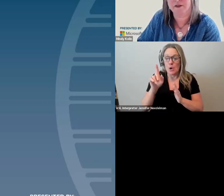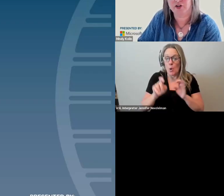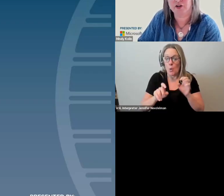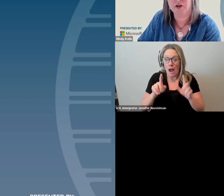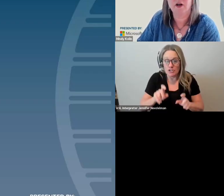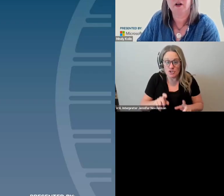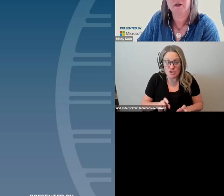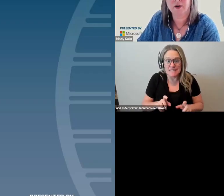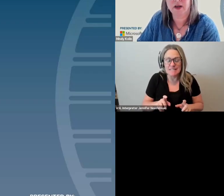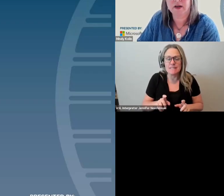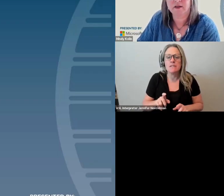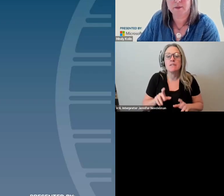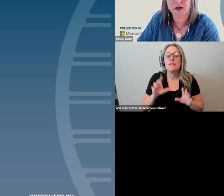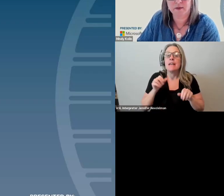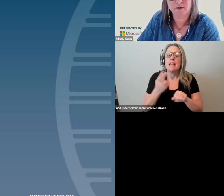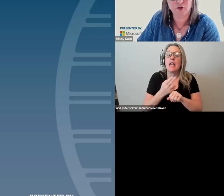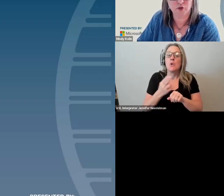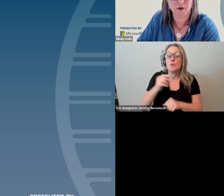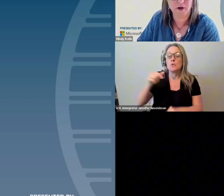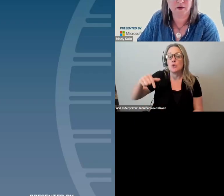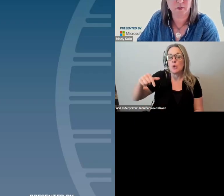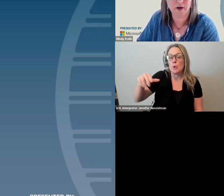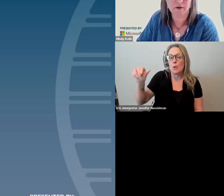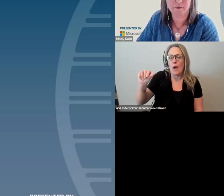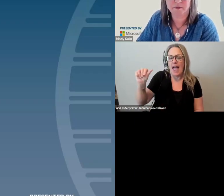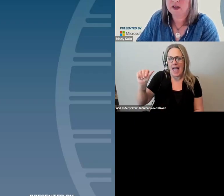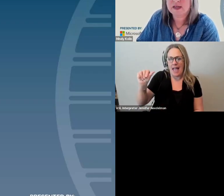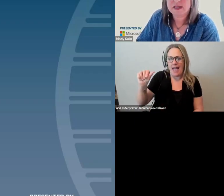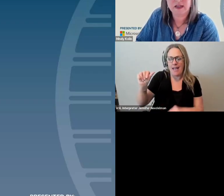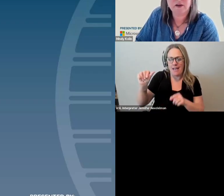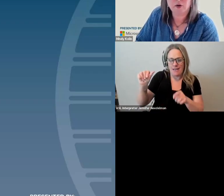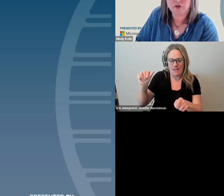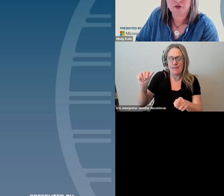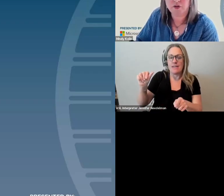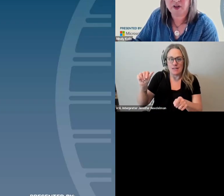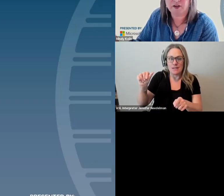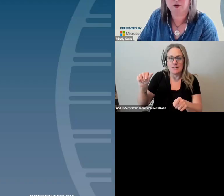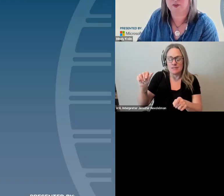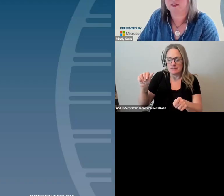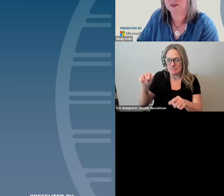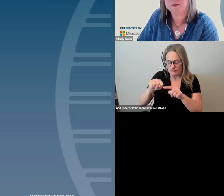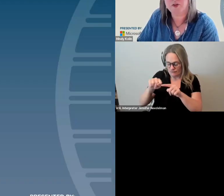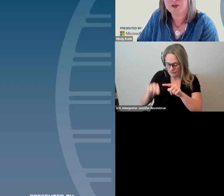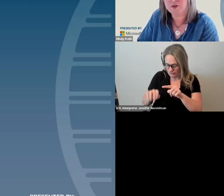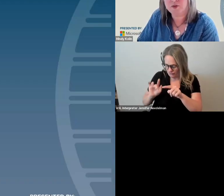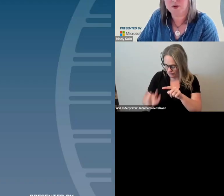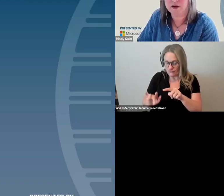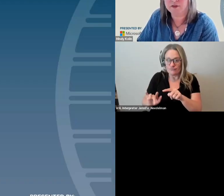Q&A feature located in the bottom of the toolbar as well. Take notes or don't take notes. It's up to you.